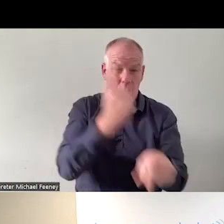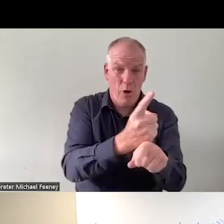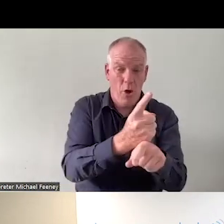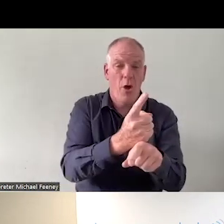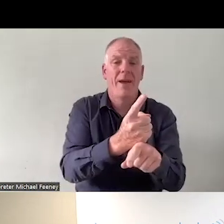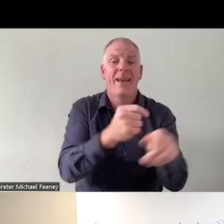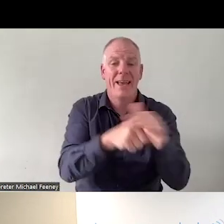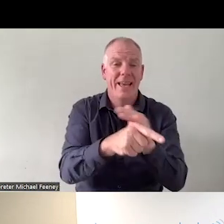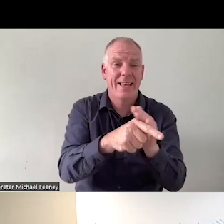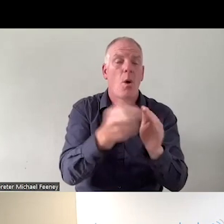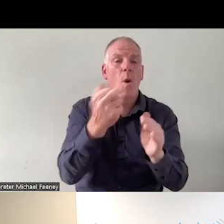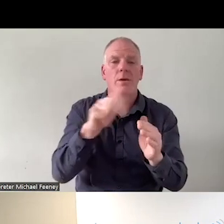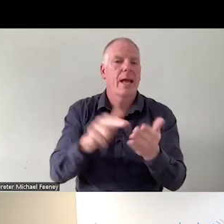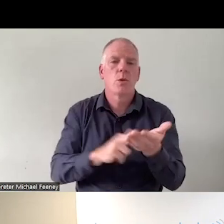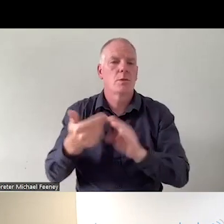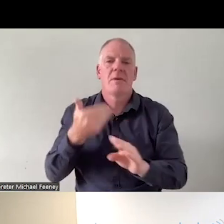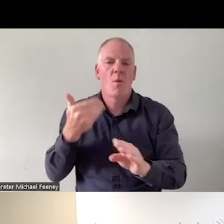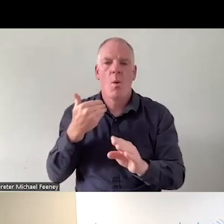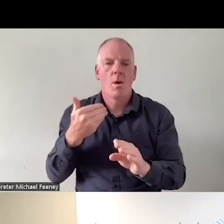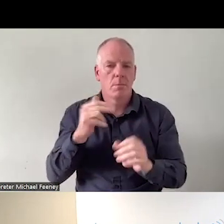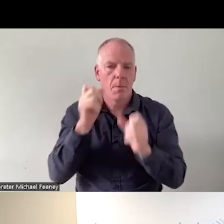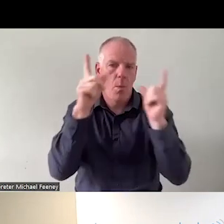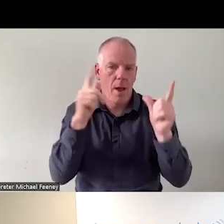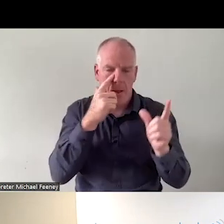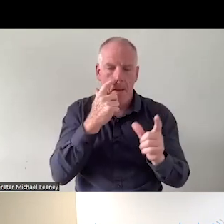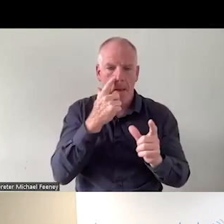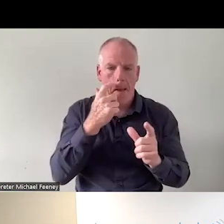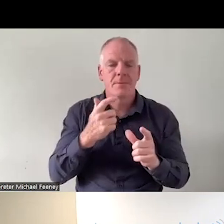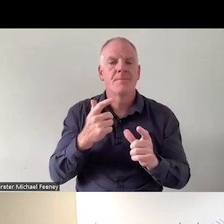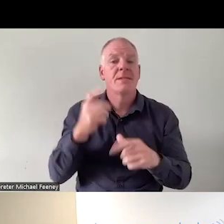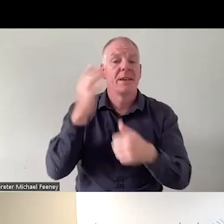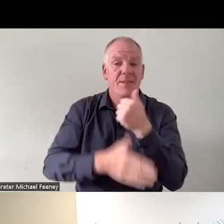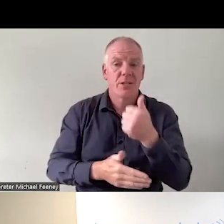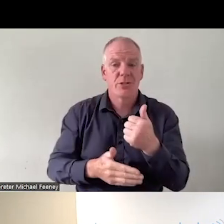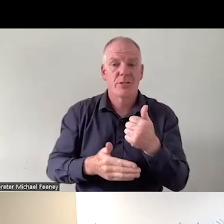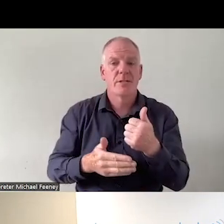so it's something you need to be wary of. Once they've done that, it's free to use, et cetera.